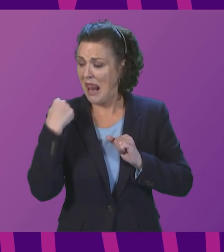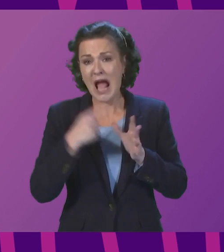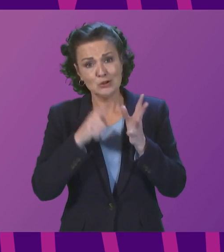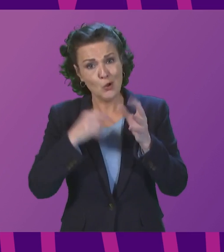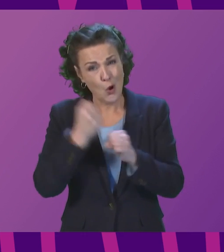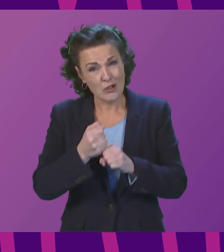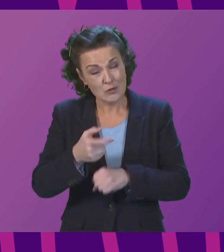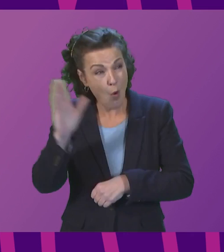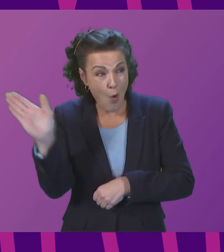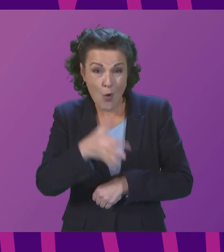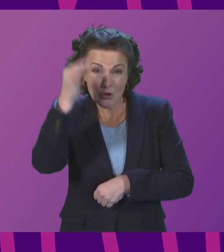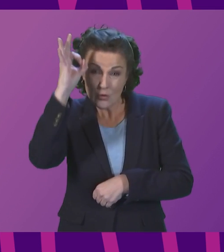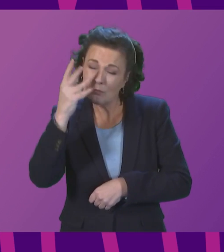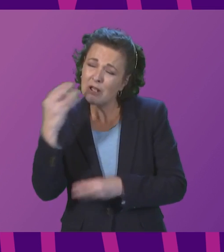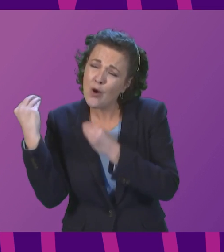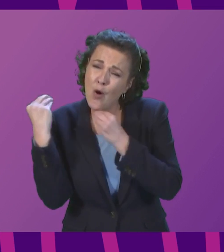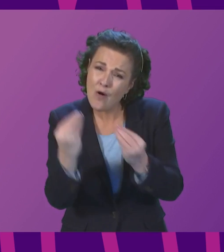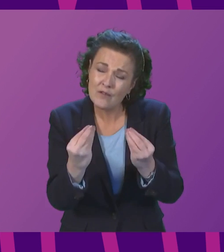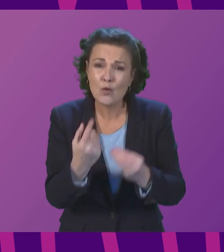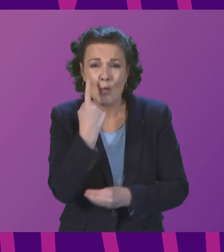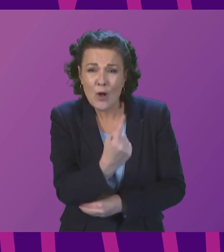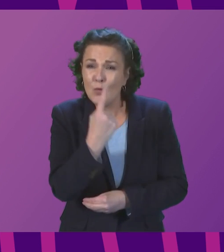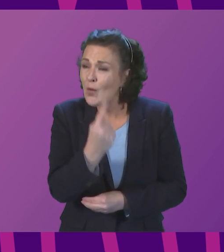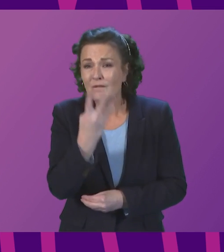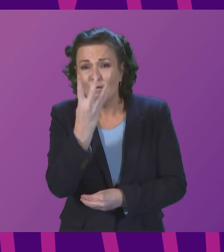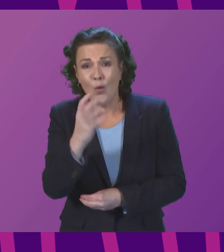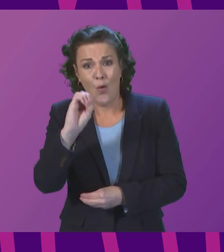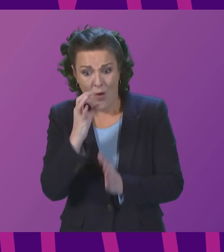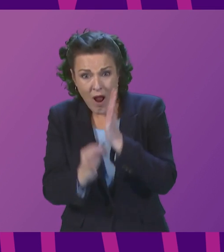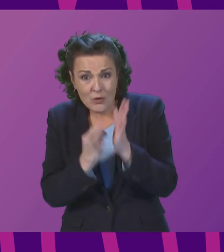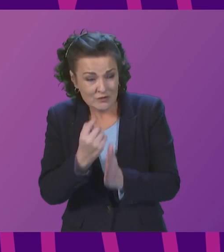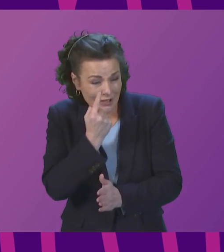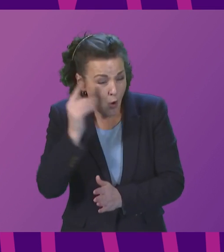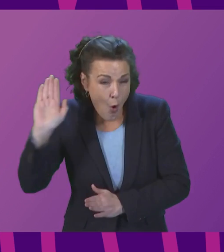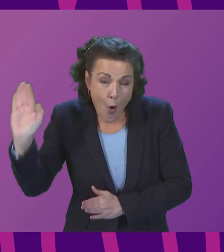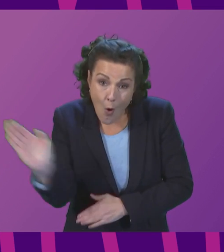have been offering 1,140 hours of funded early learning and childcare to all eligible children